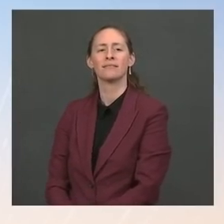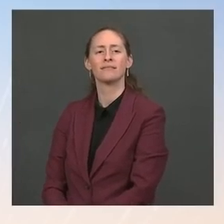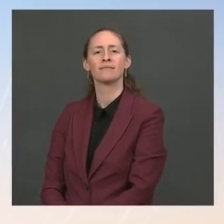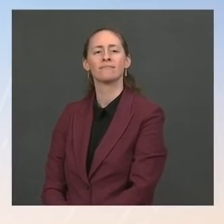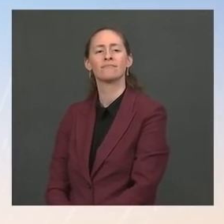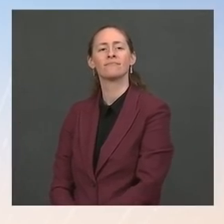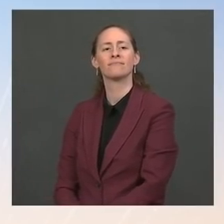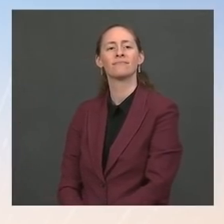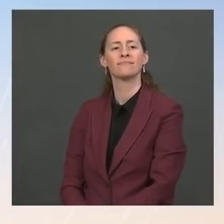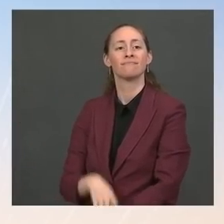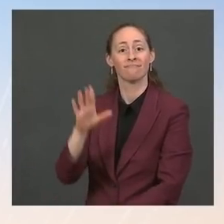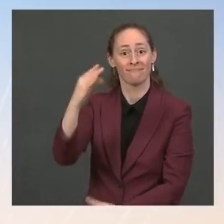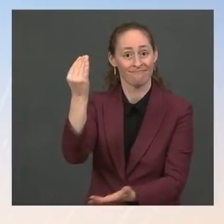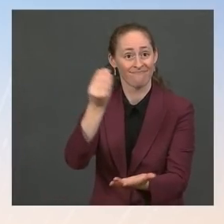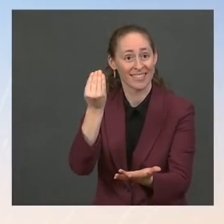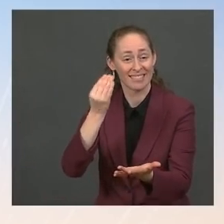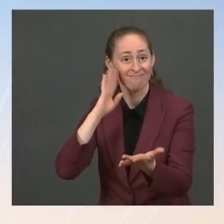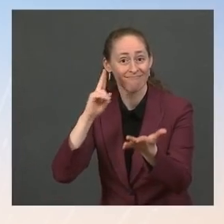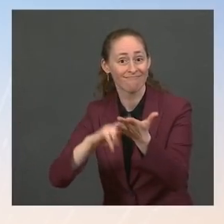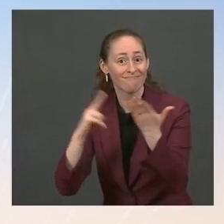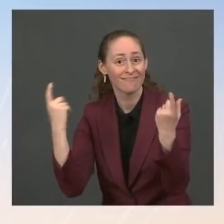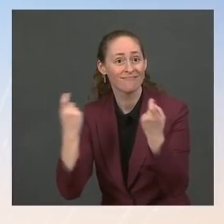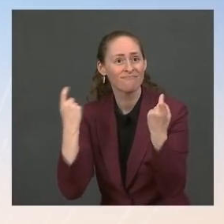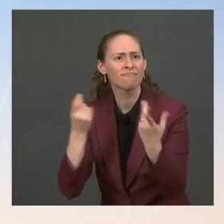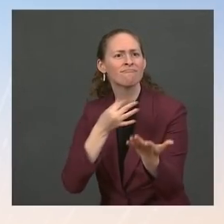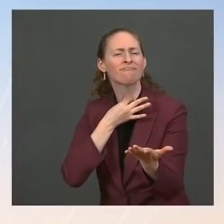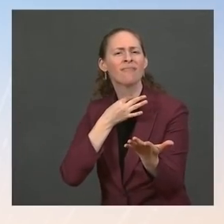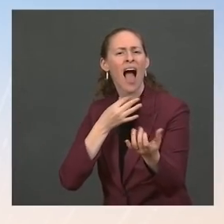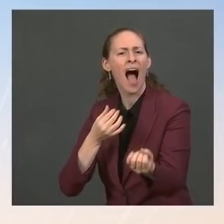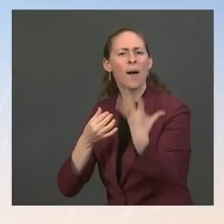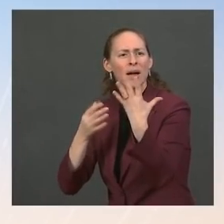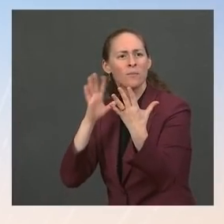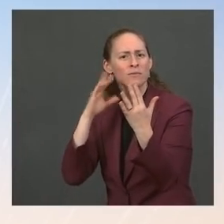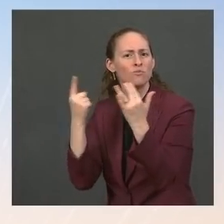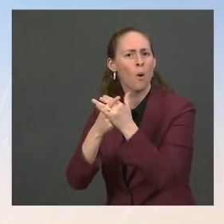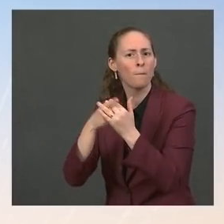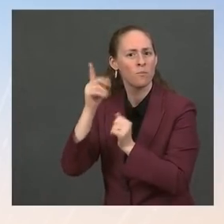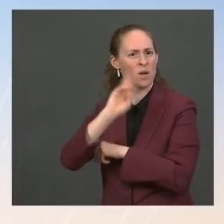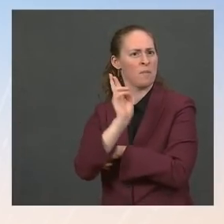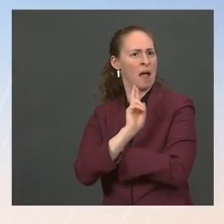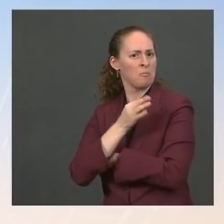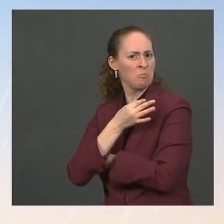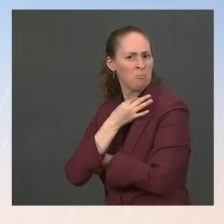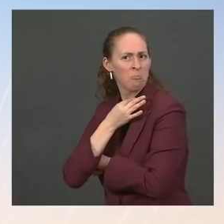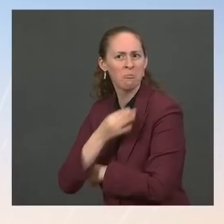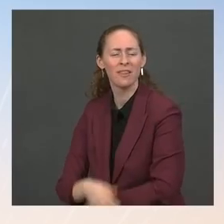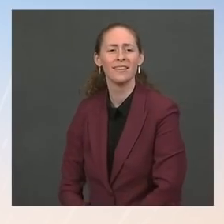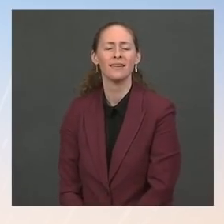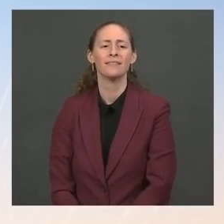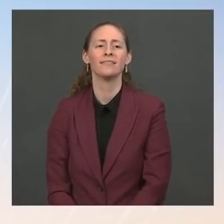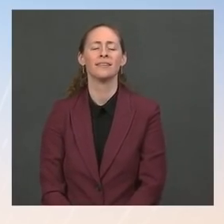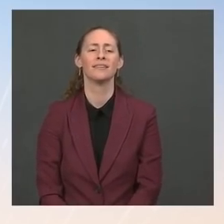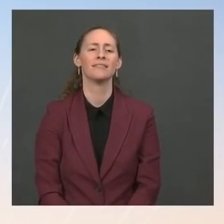We've invited a broad group of Republicans: some in Congress, governors, mayors, individuals who played a role